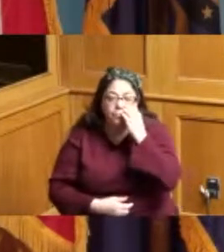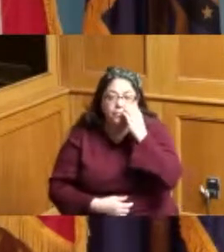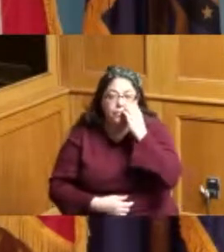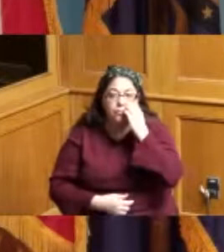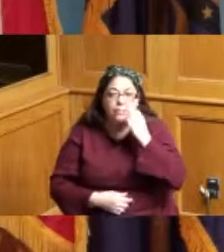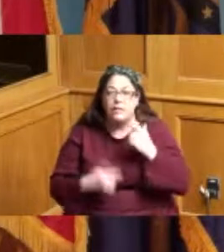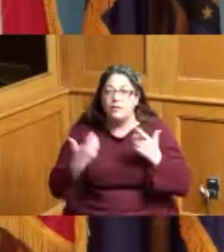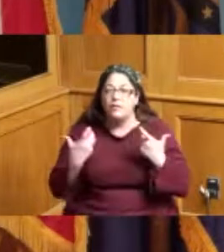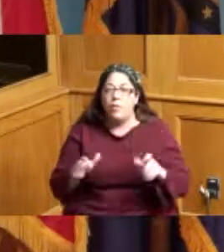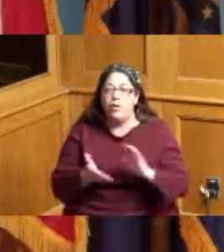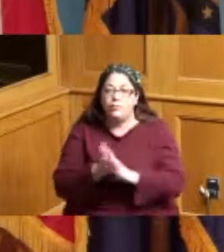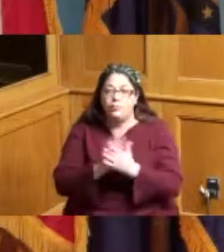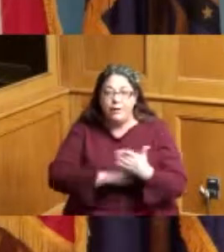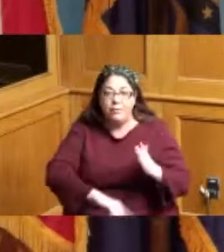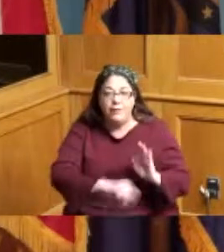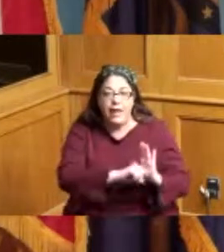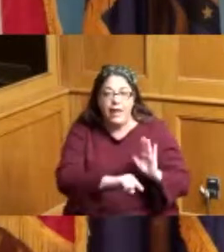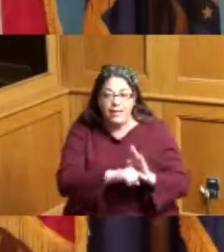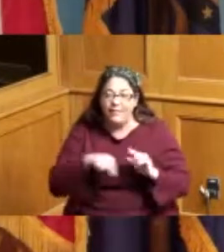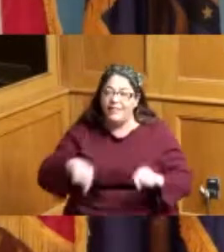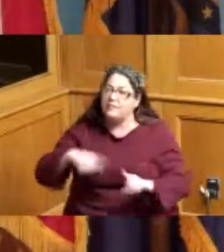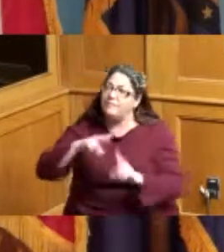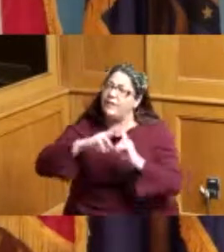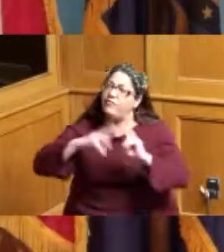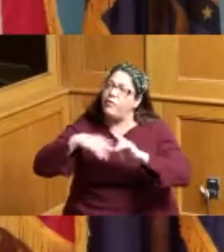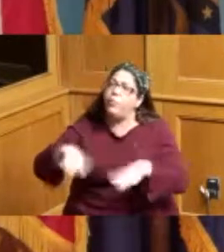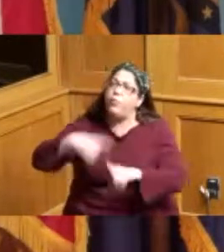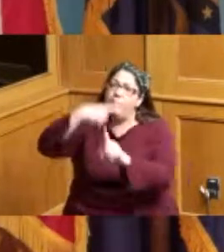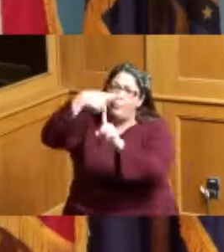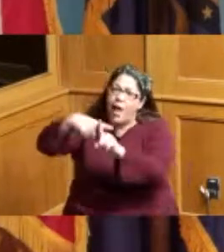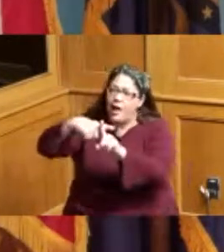turn into a negative because it's a positive and I'm going to keep that positive attitude